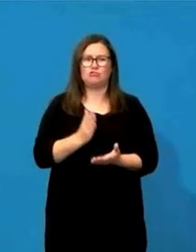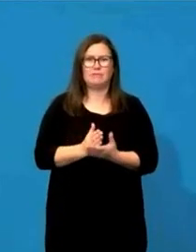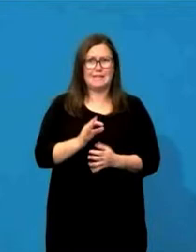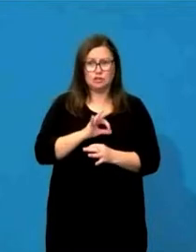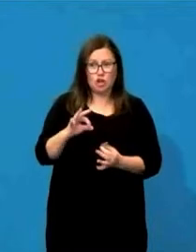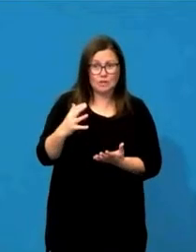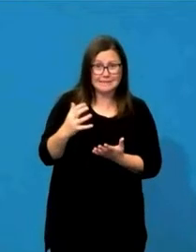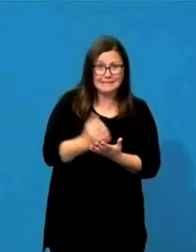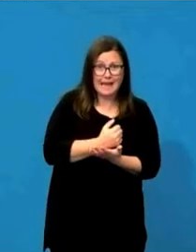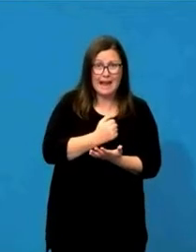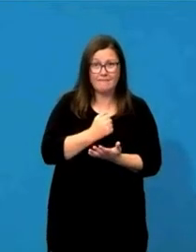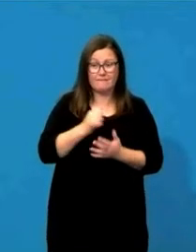No.